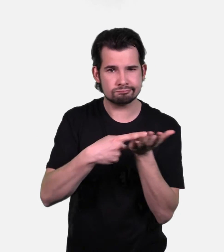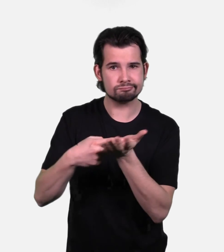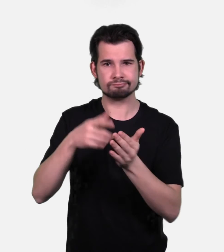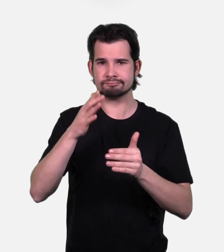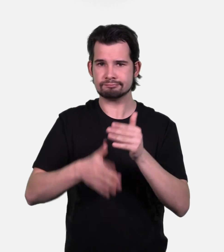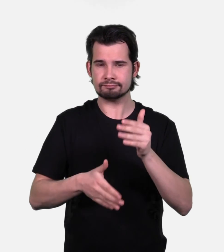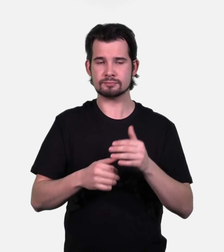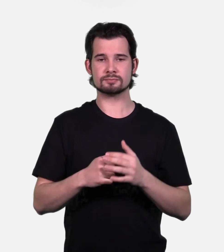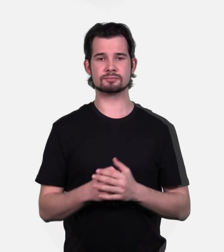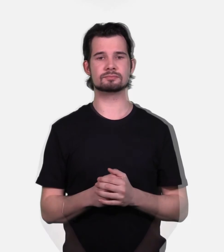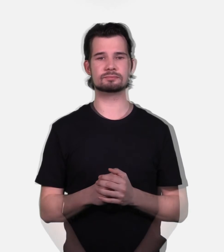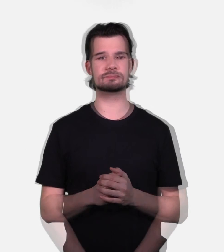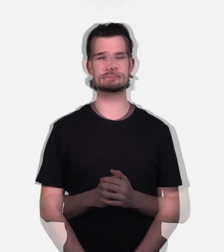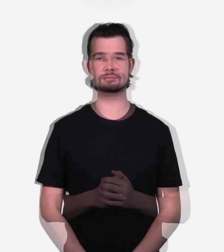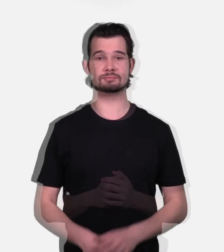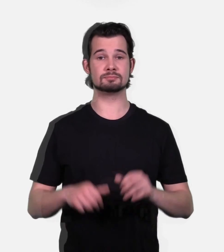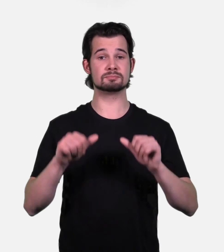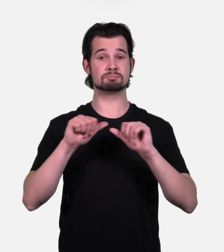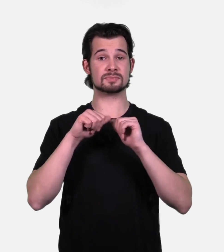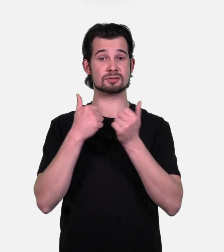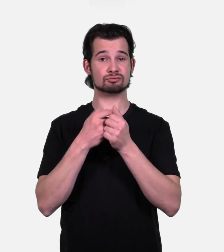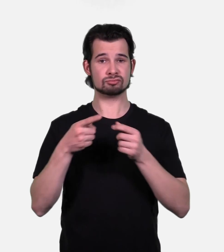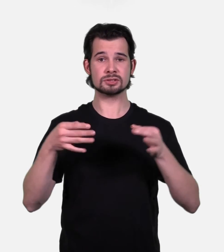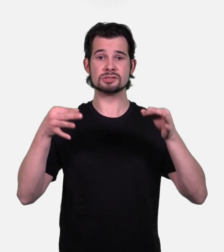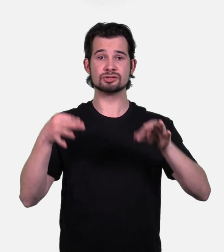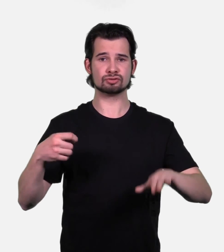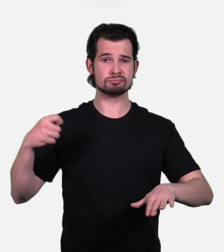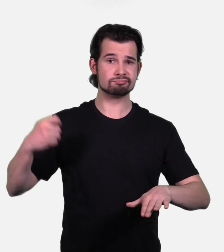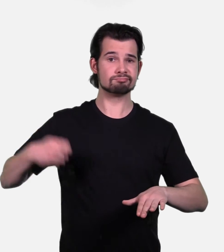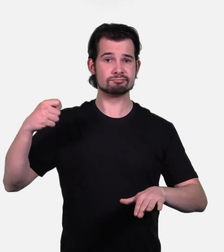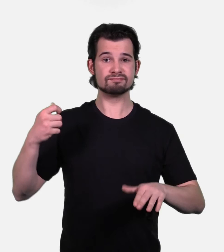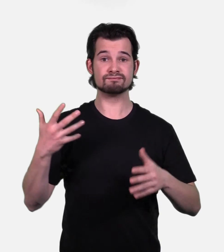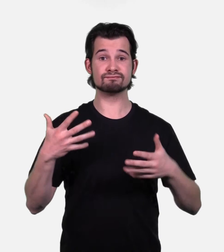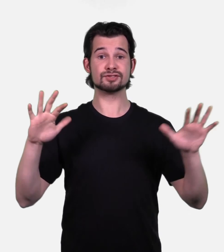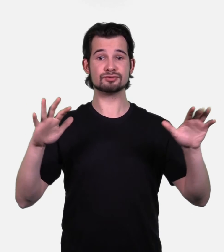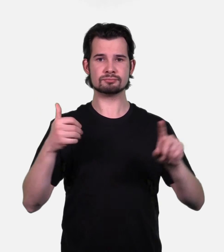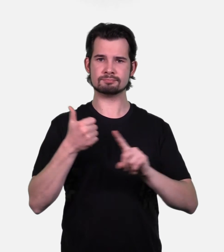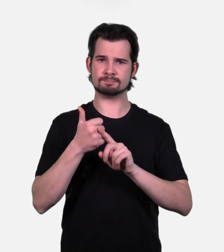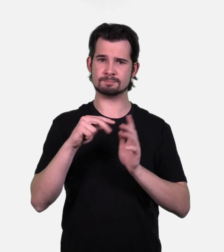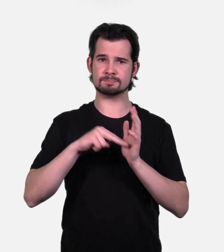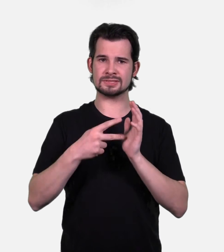and the exchange of pleadings has ended. Once a decision is rendered,